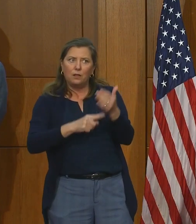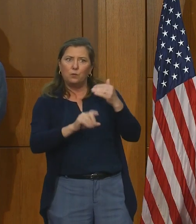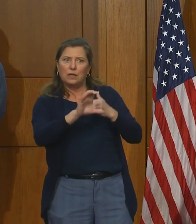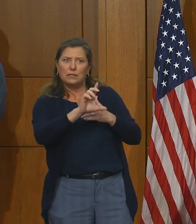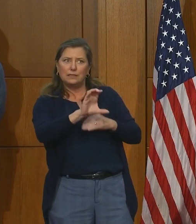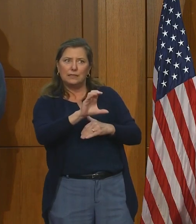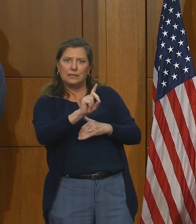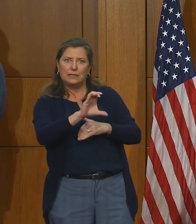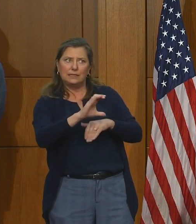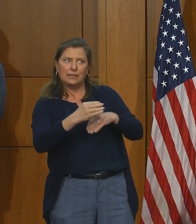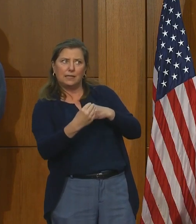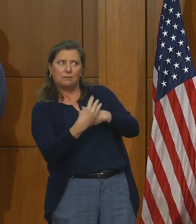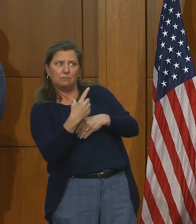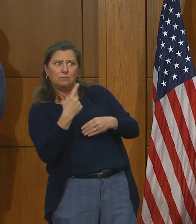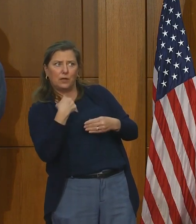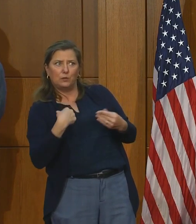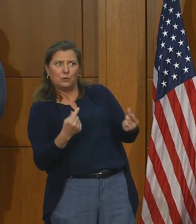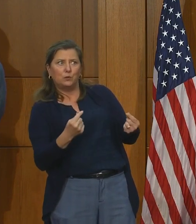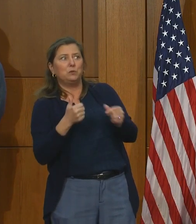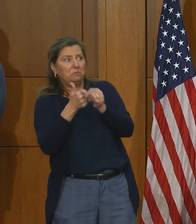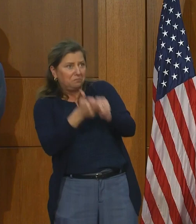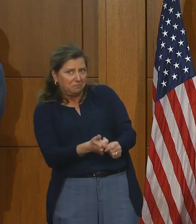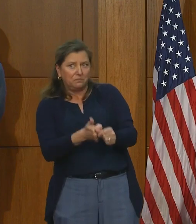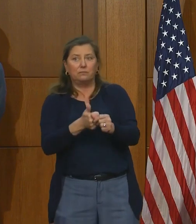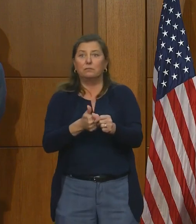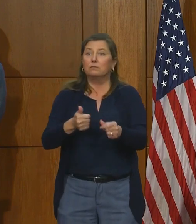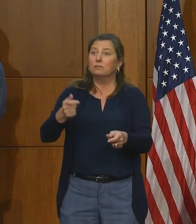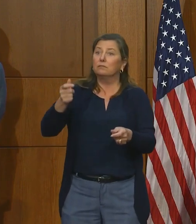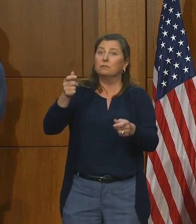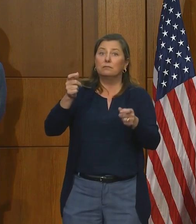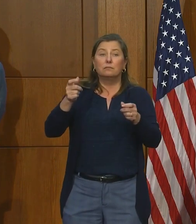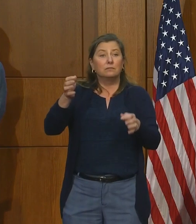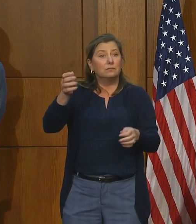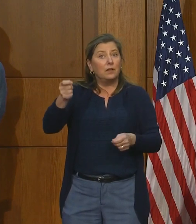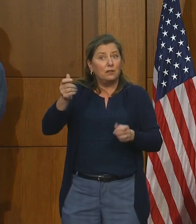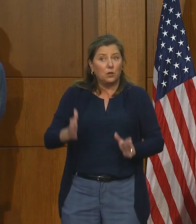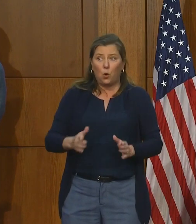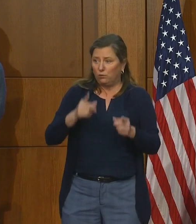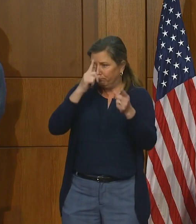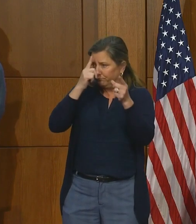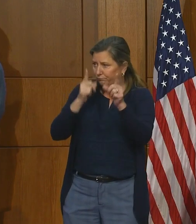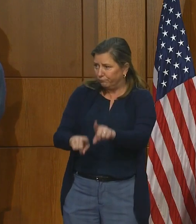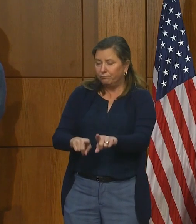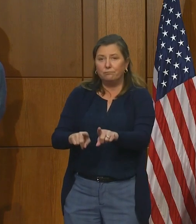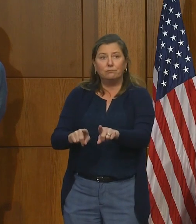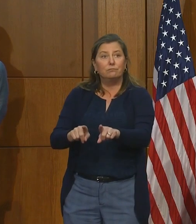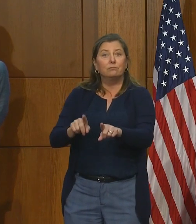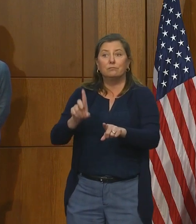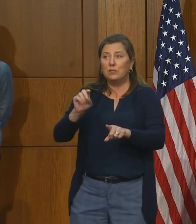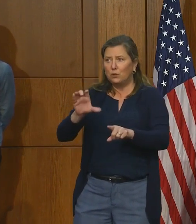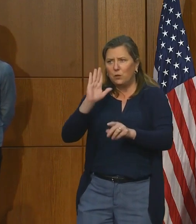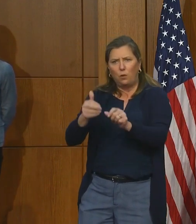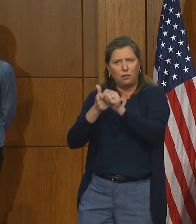APPARENTLY SHE TOOK ISSUE SOME OF MY WRIST. I WOULD SAY. YOU